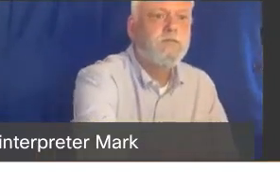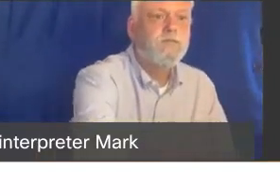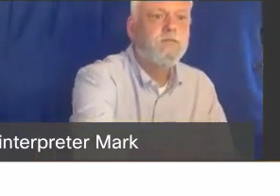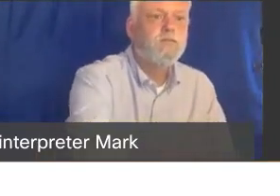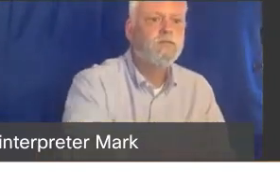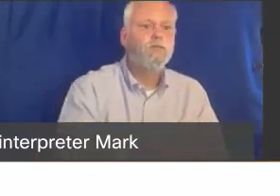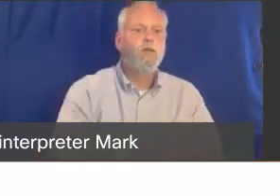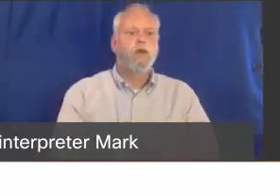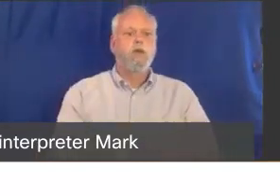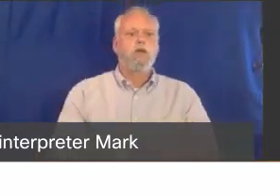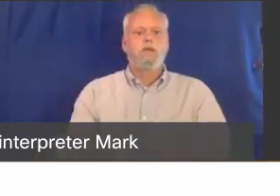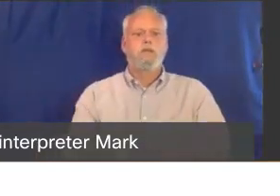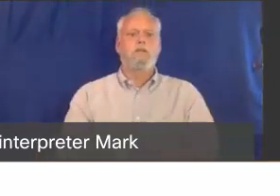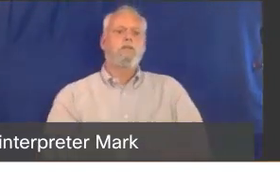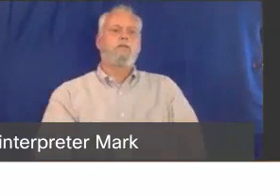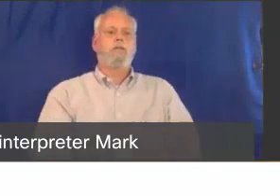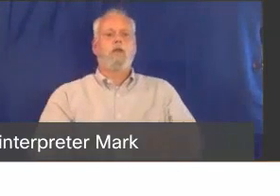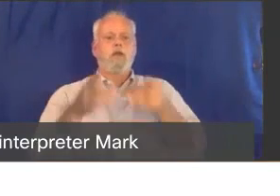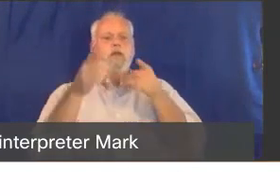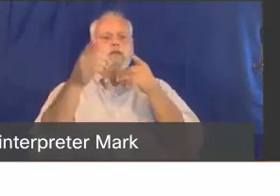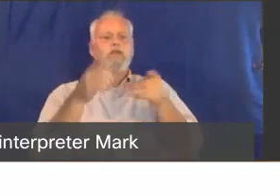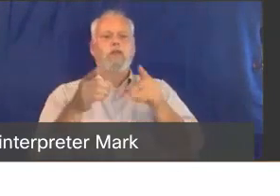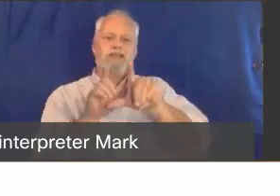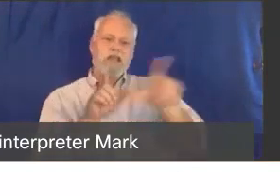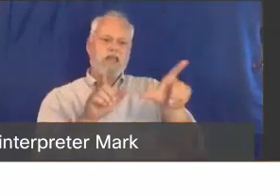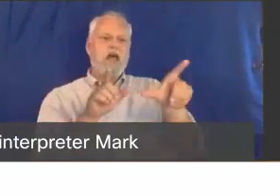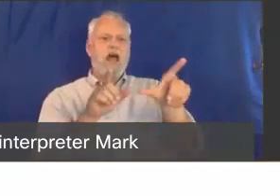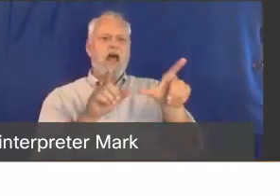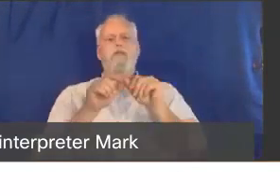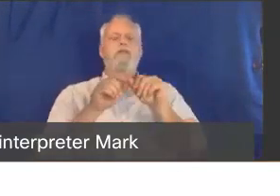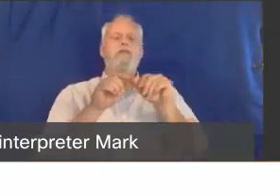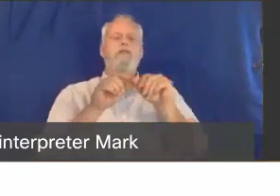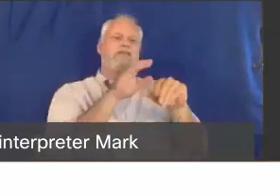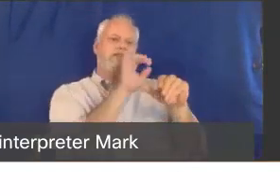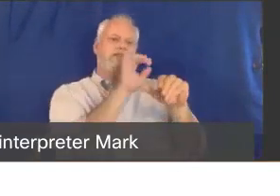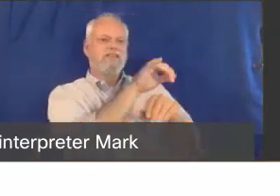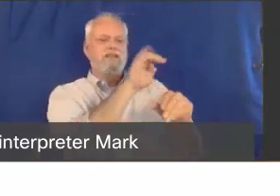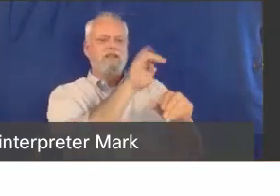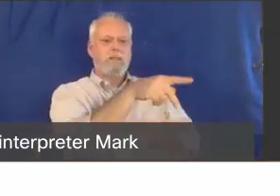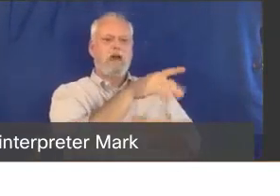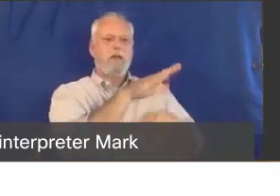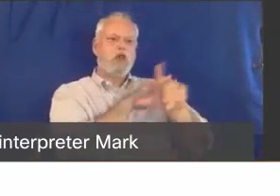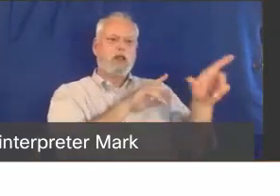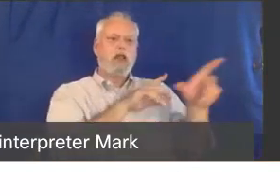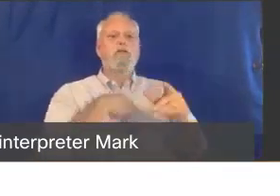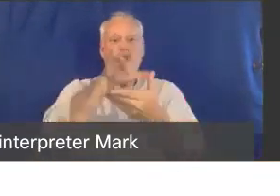That there is a high, so that's the left map. The map in the middle. It describes the volume of people using the.